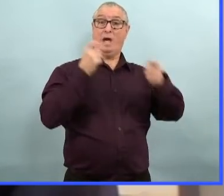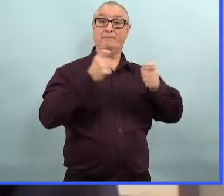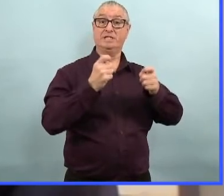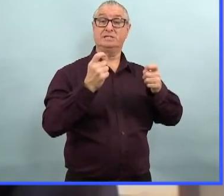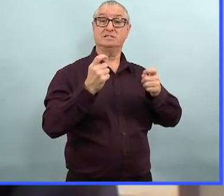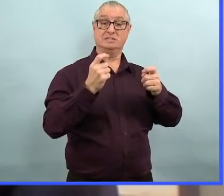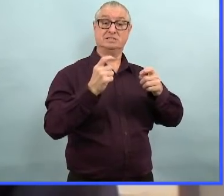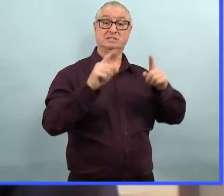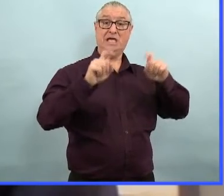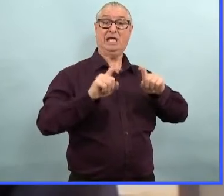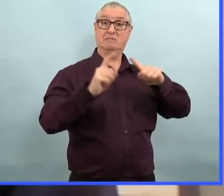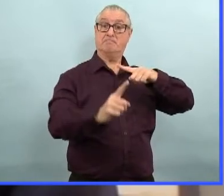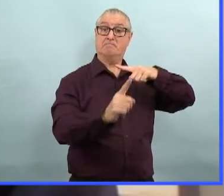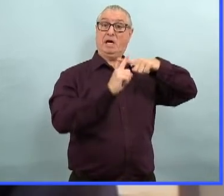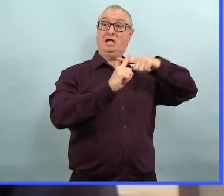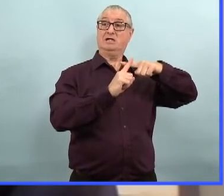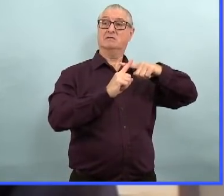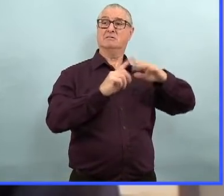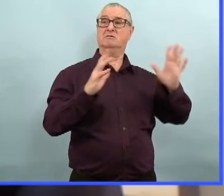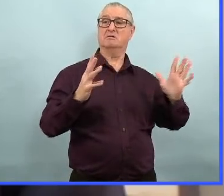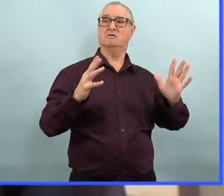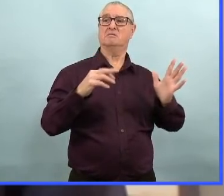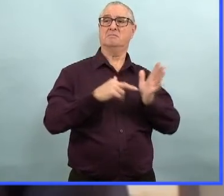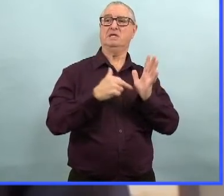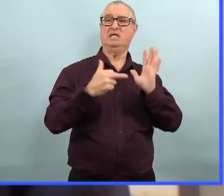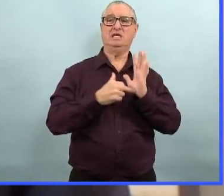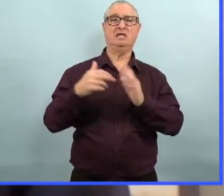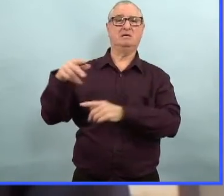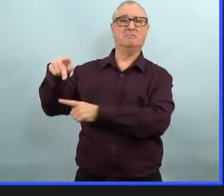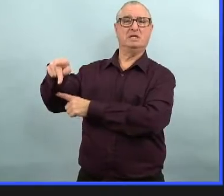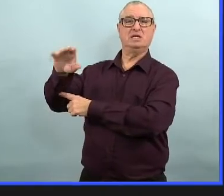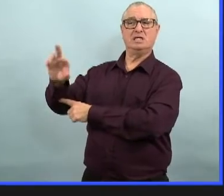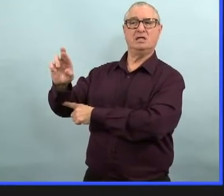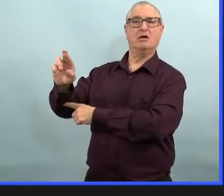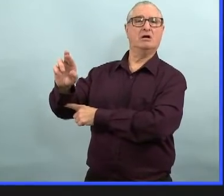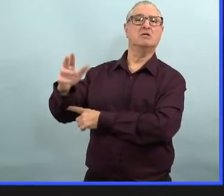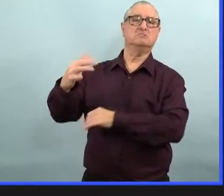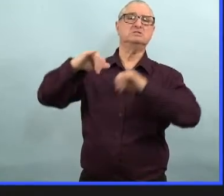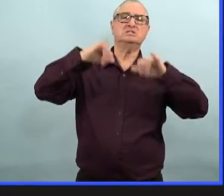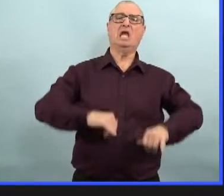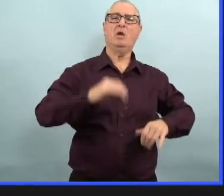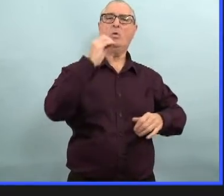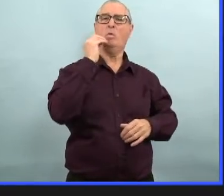positive and and they should be isolating as well for a couple more questions folks